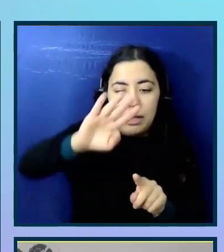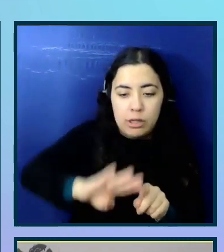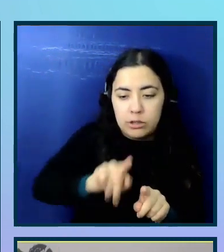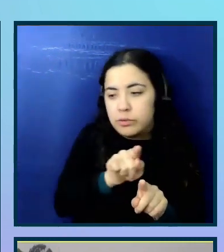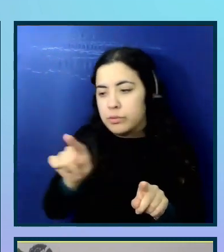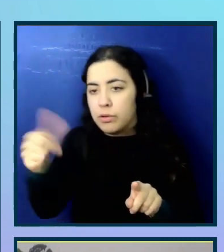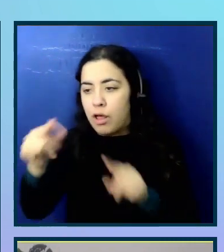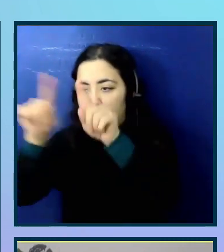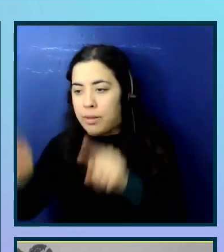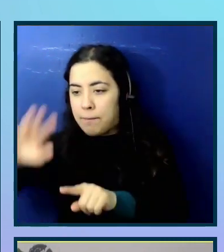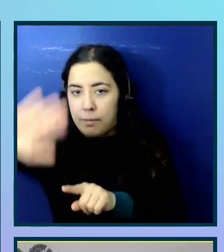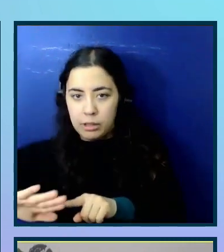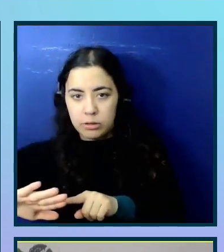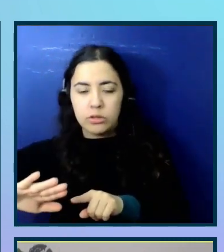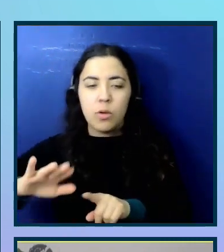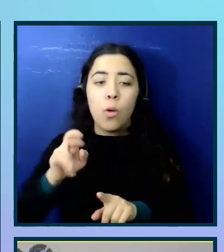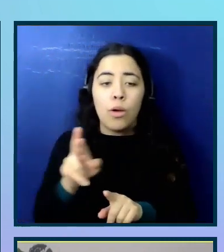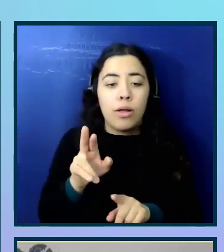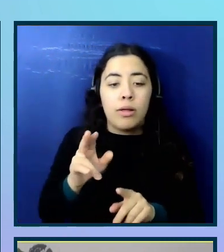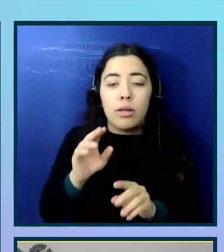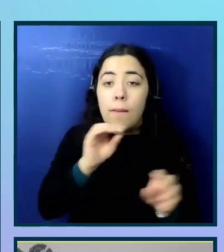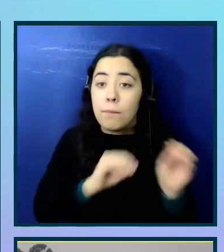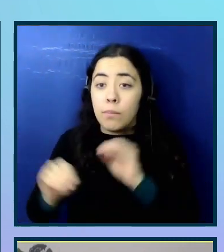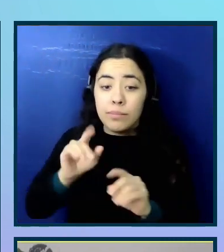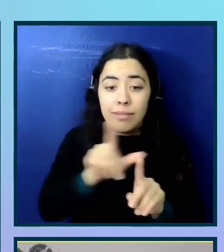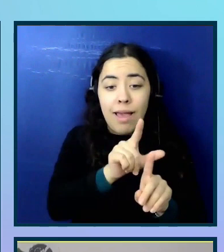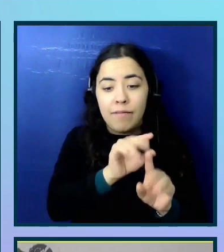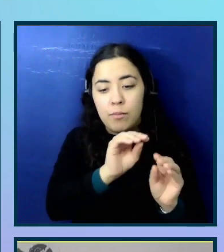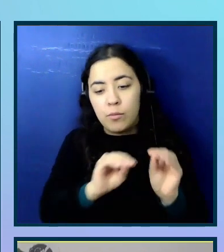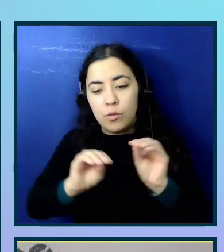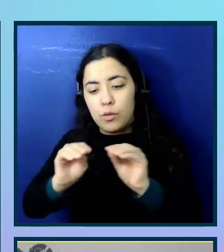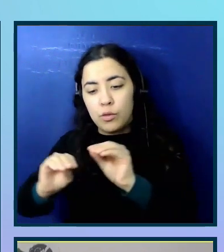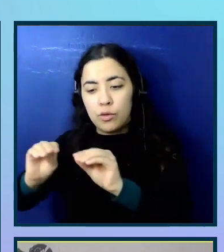Like it's moving from left to right, stuff like that. This helps you plan this kind of stuff.